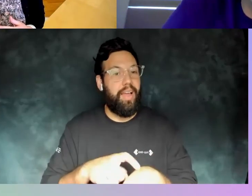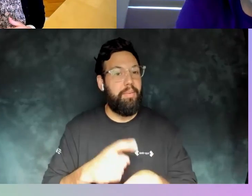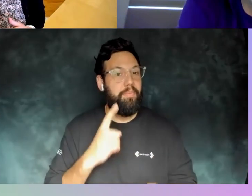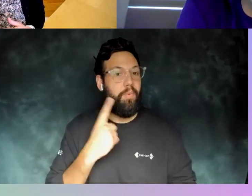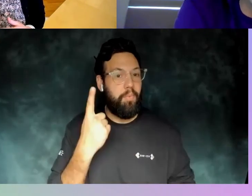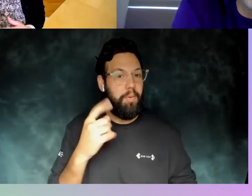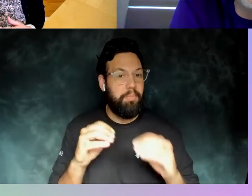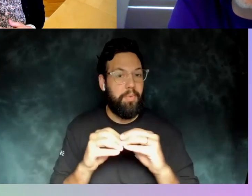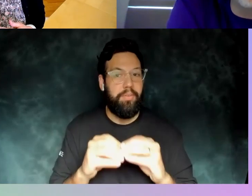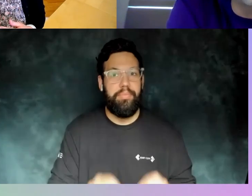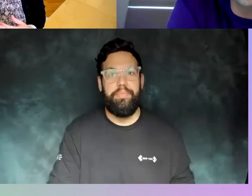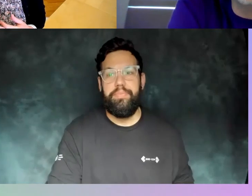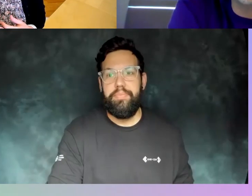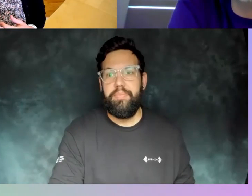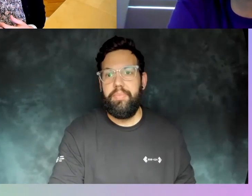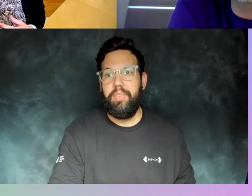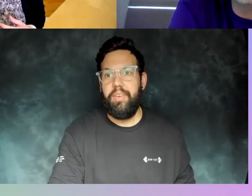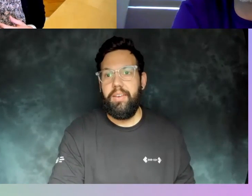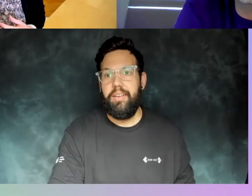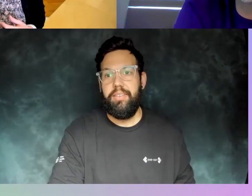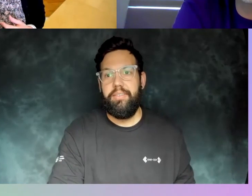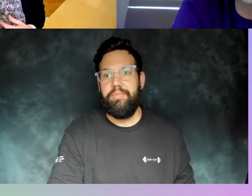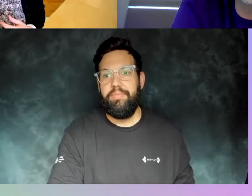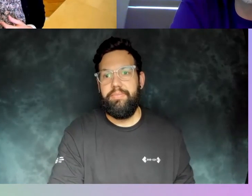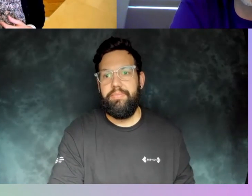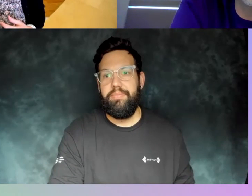on apps? [CARIE] You thought this was